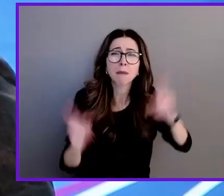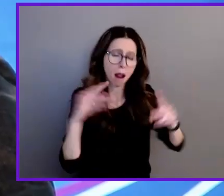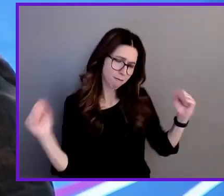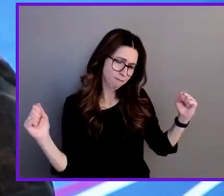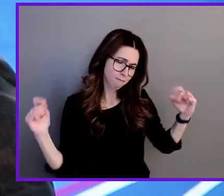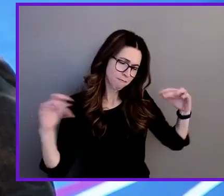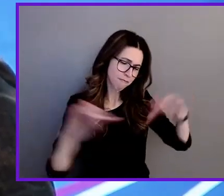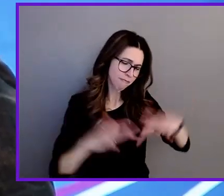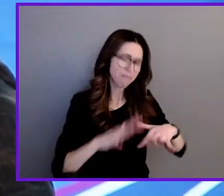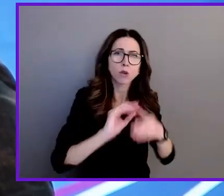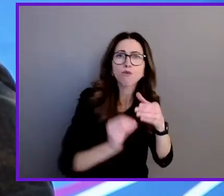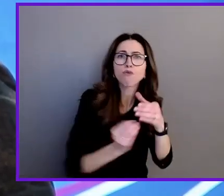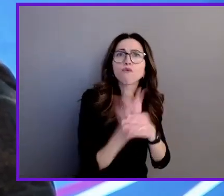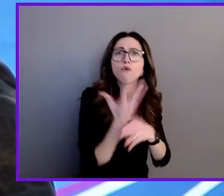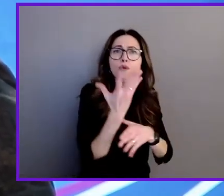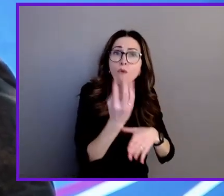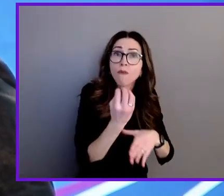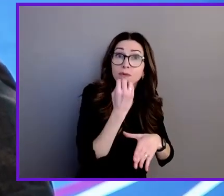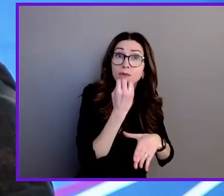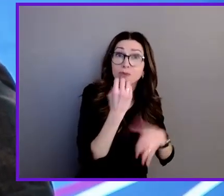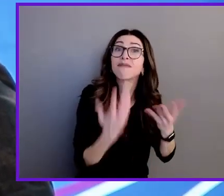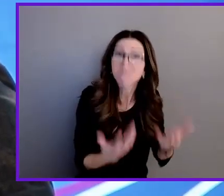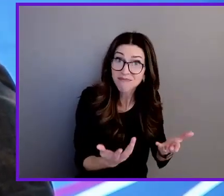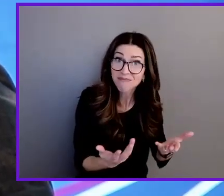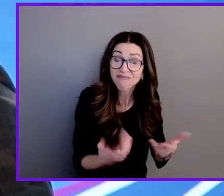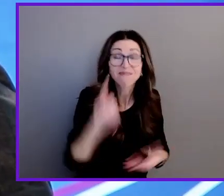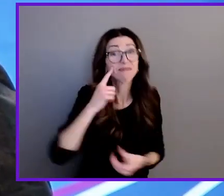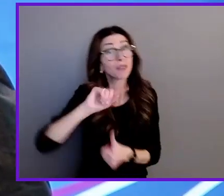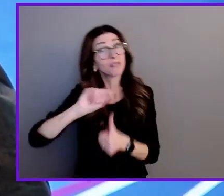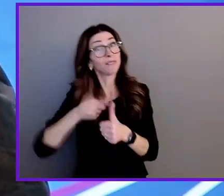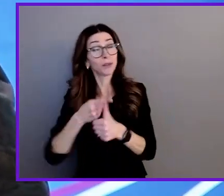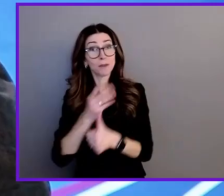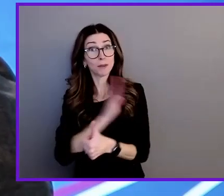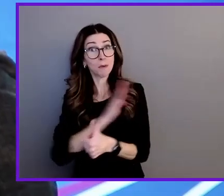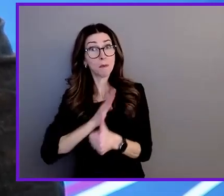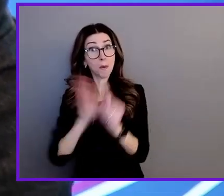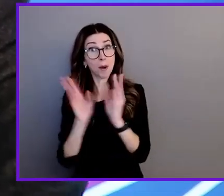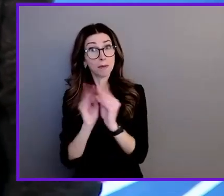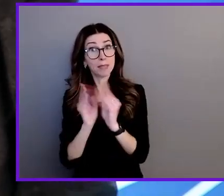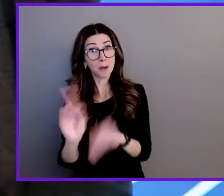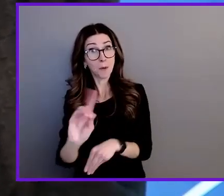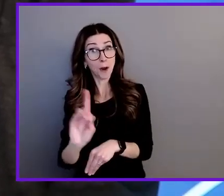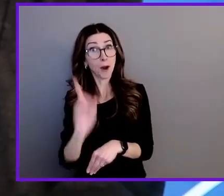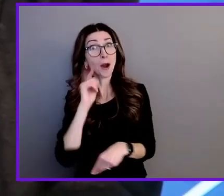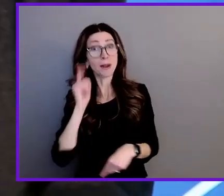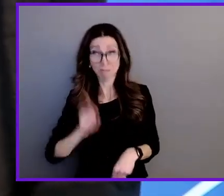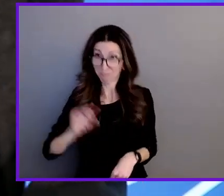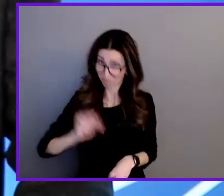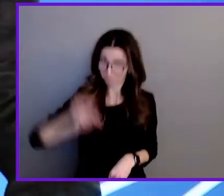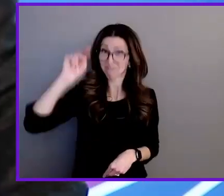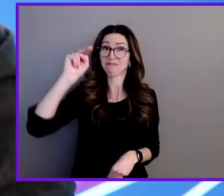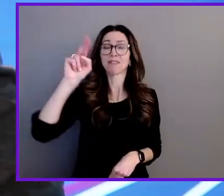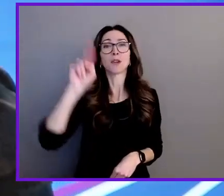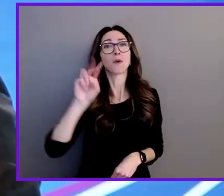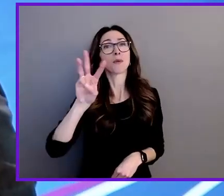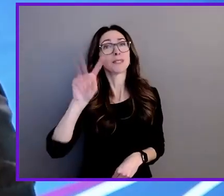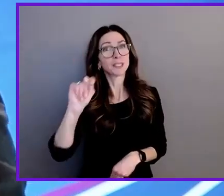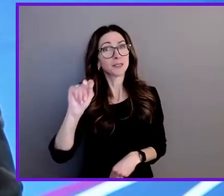We also held our first board meeting in the Northwest Territories. And we attended the Arctic Arts Summit in Whitehorse